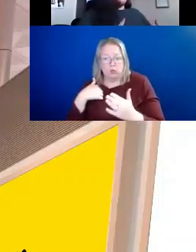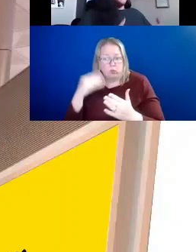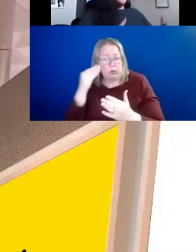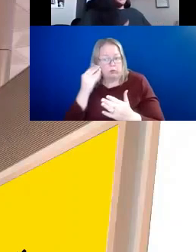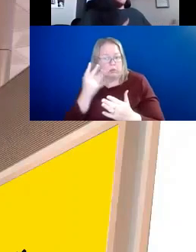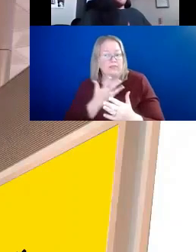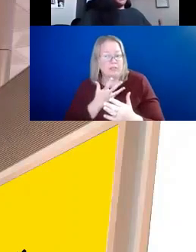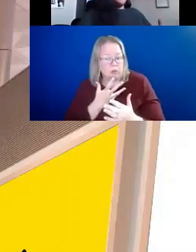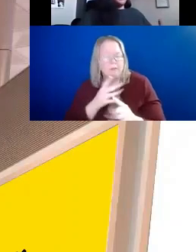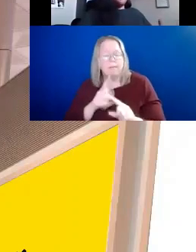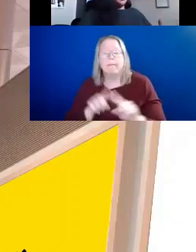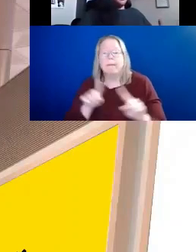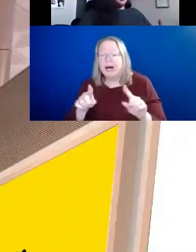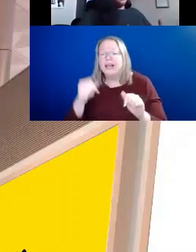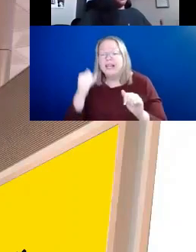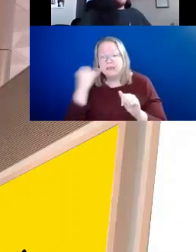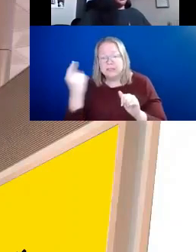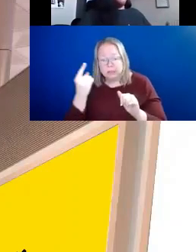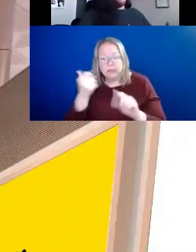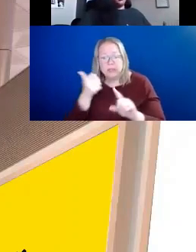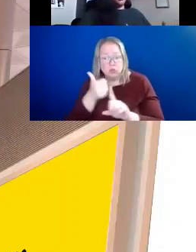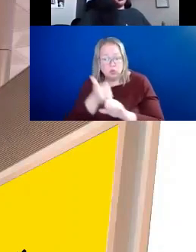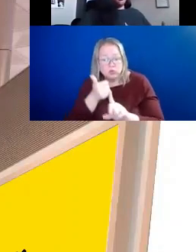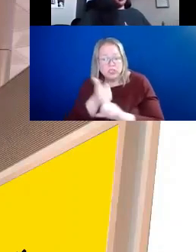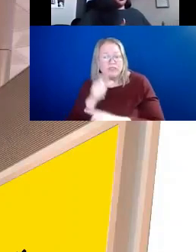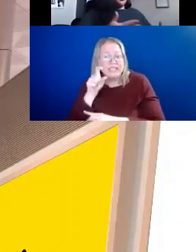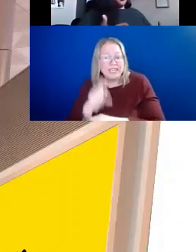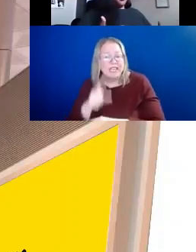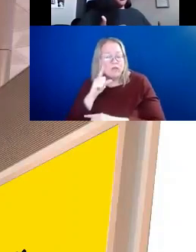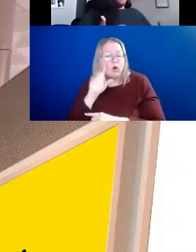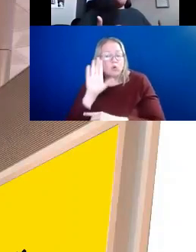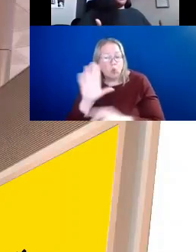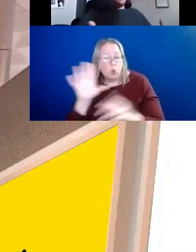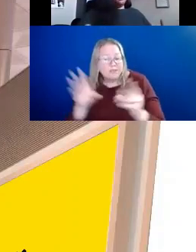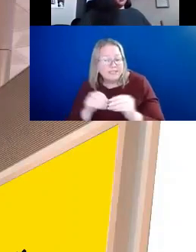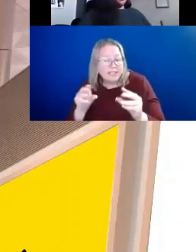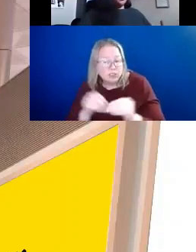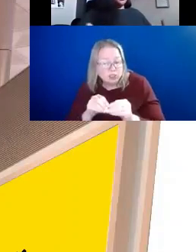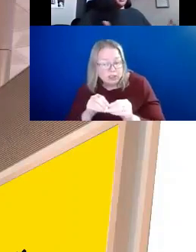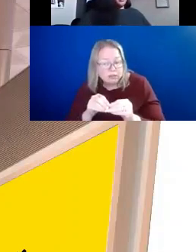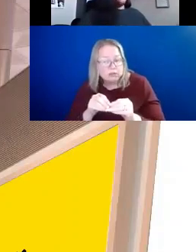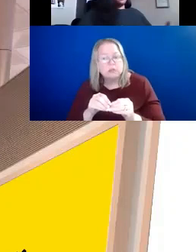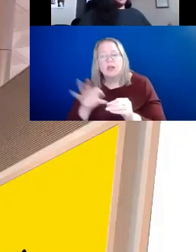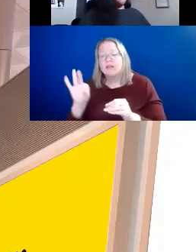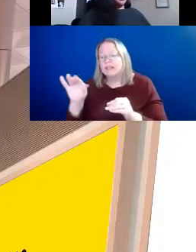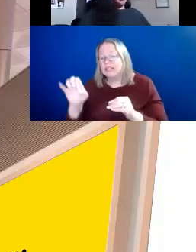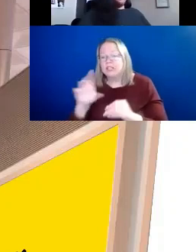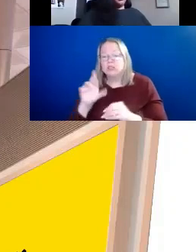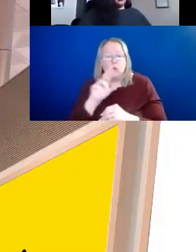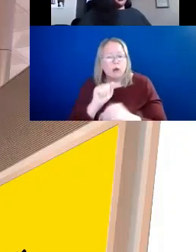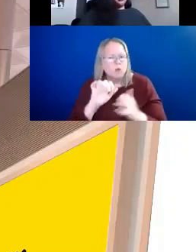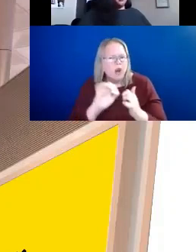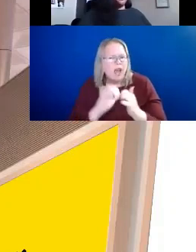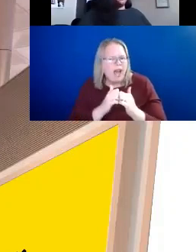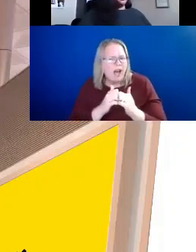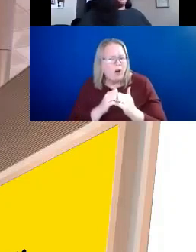12:58:31 . If that is something that you need for your session , 12:58:35 Felice or Robert Howe should be the communicating that to you.